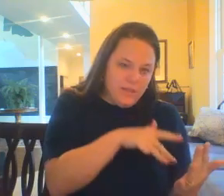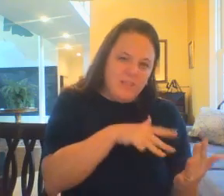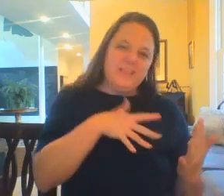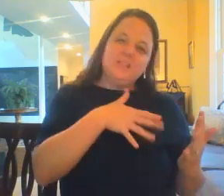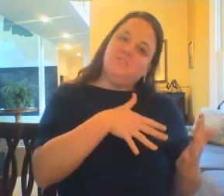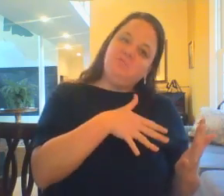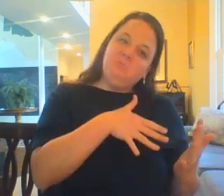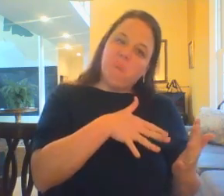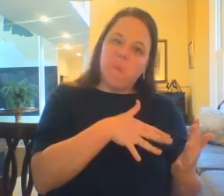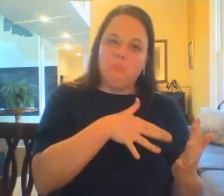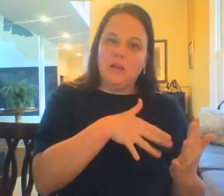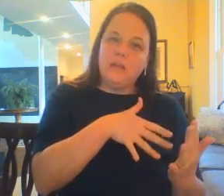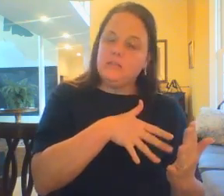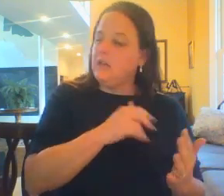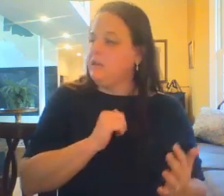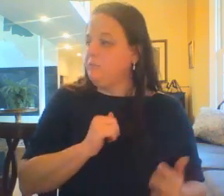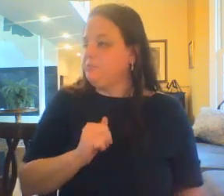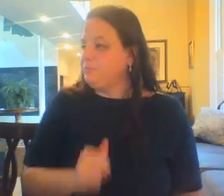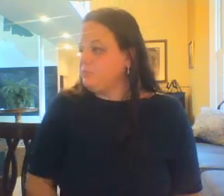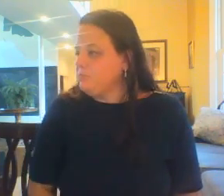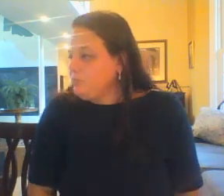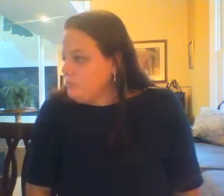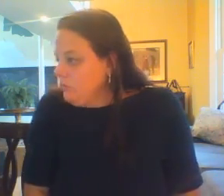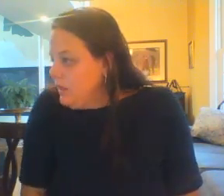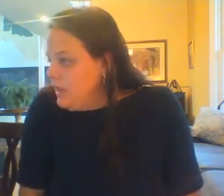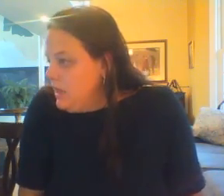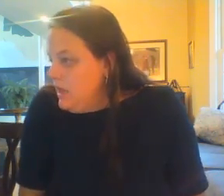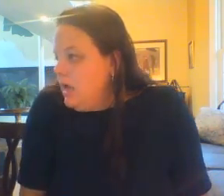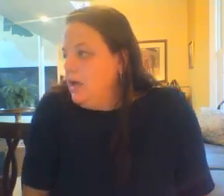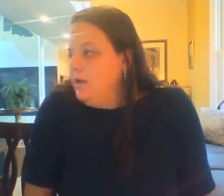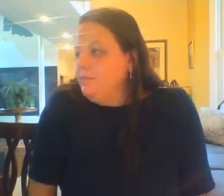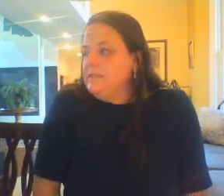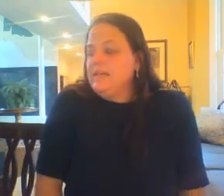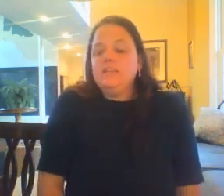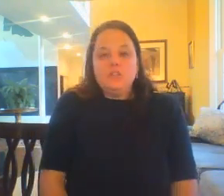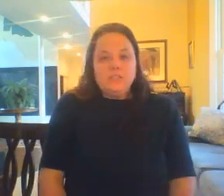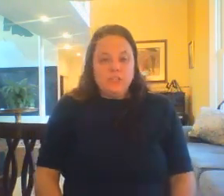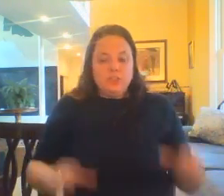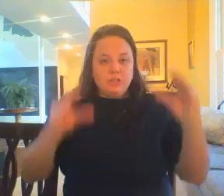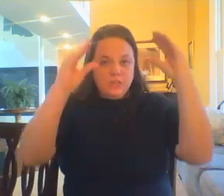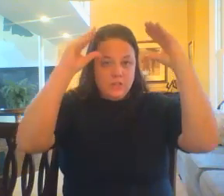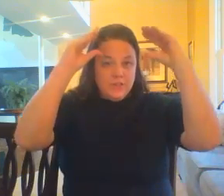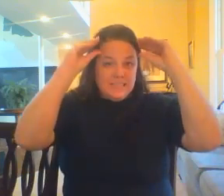like this or kinda